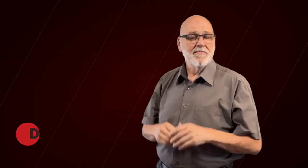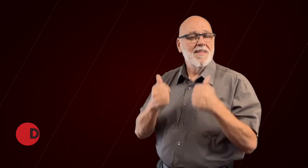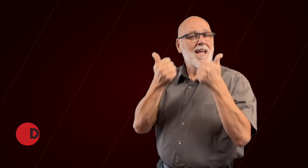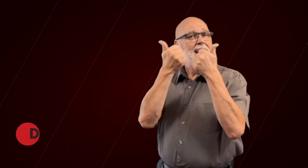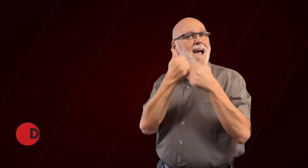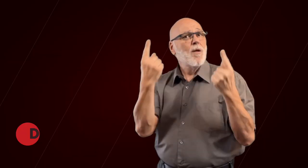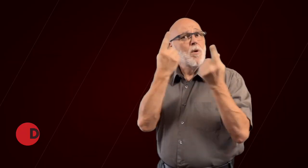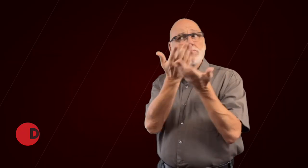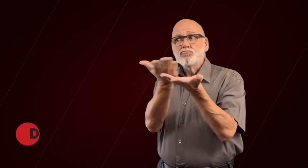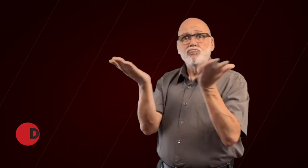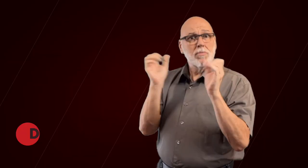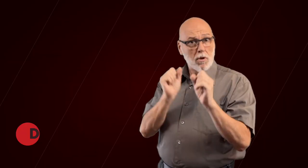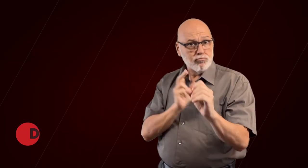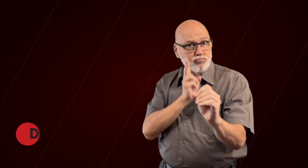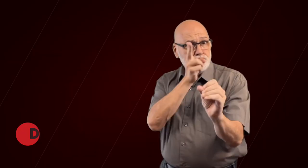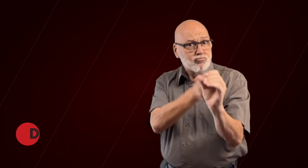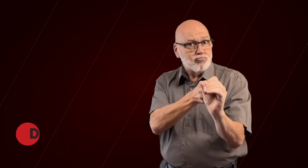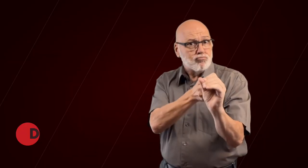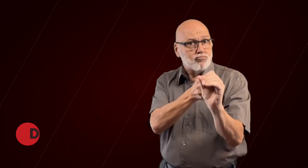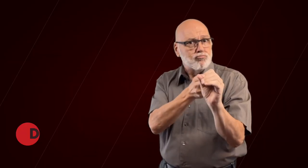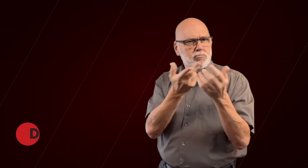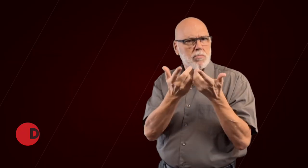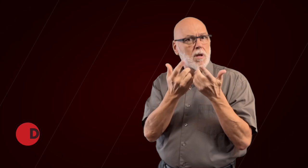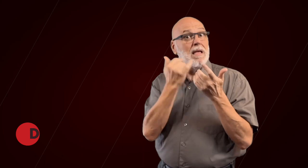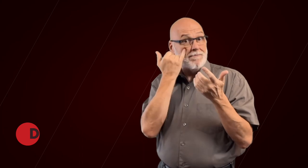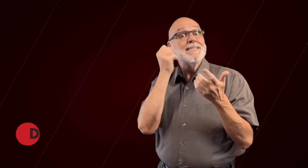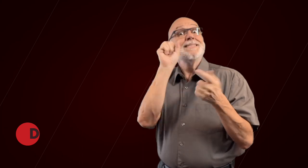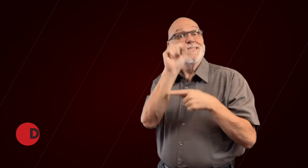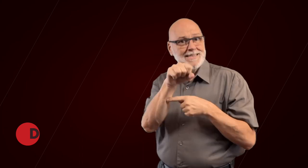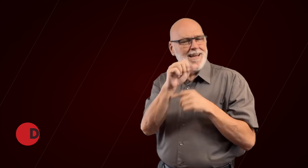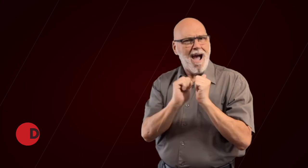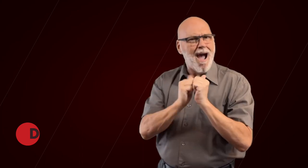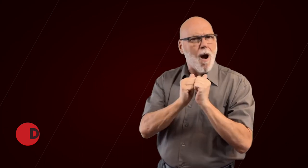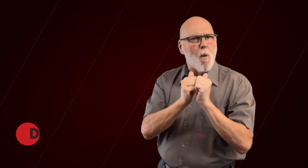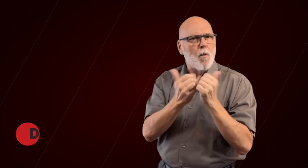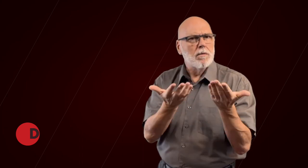[ANSELMO]: Can anyone join, and how?